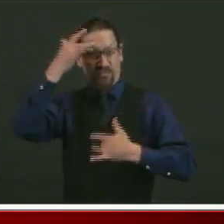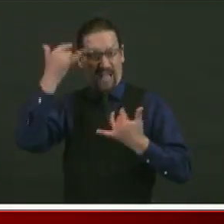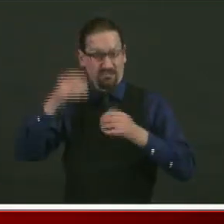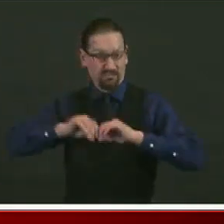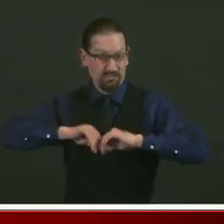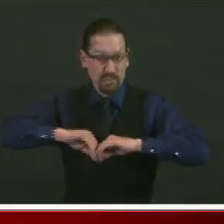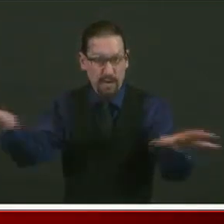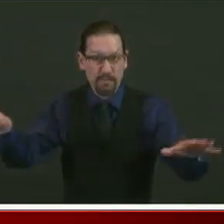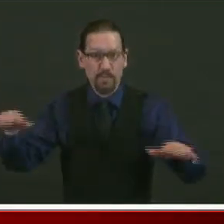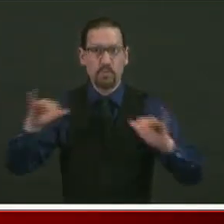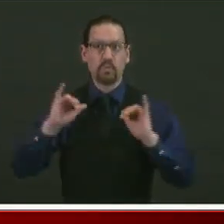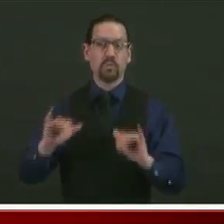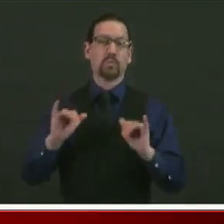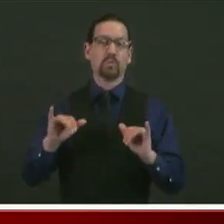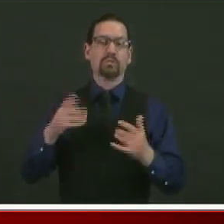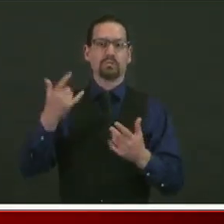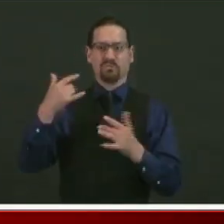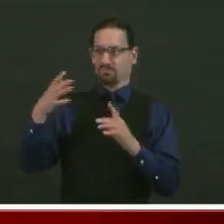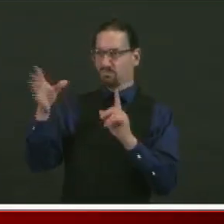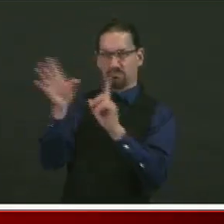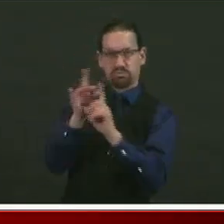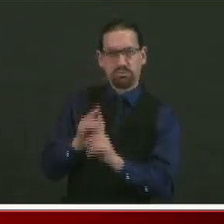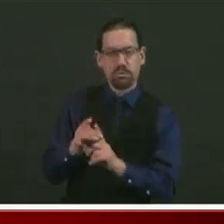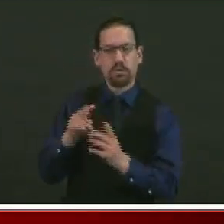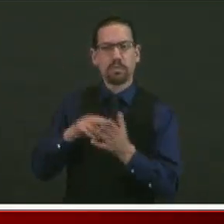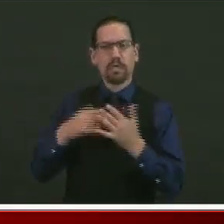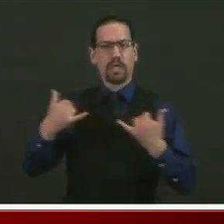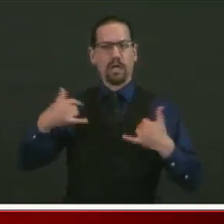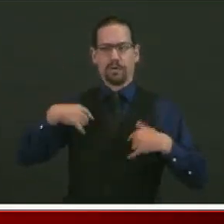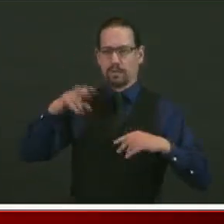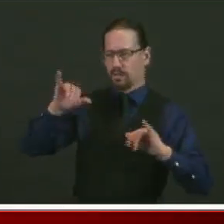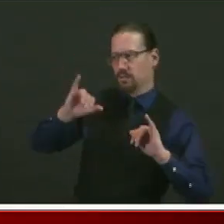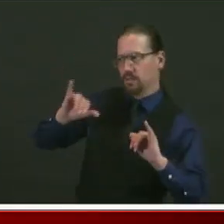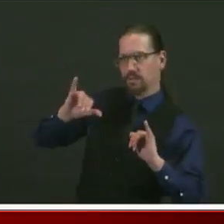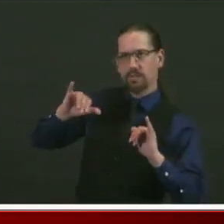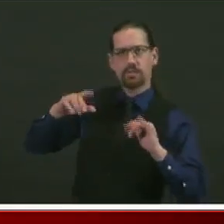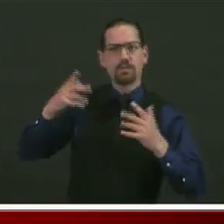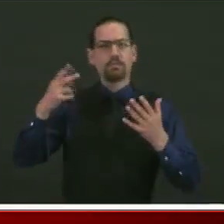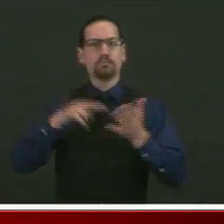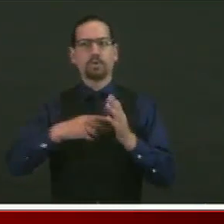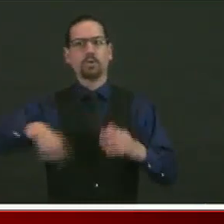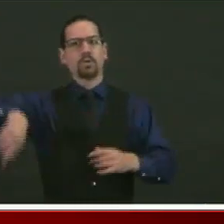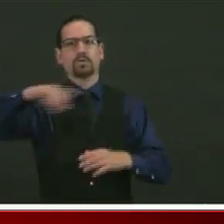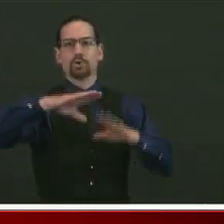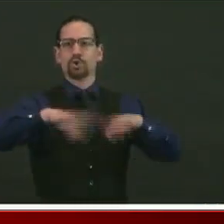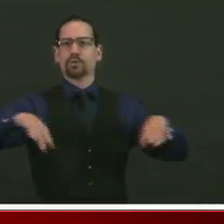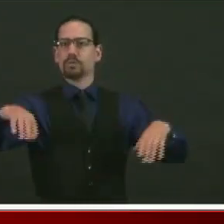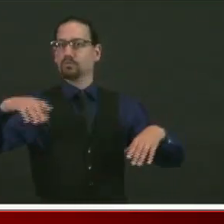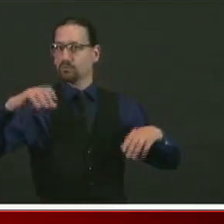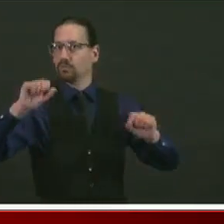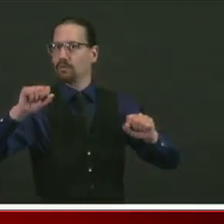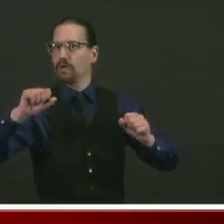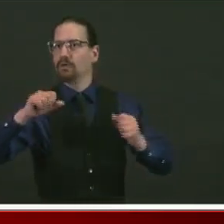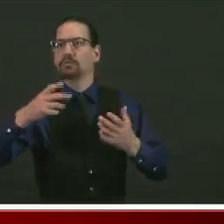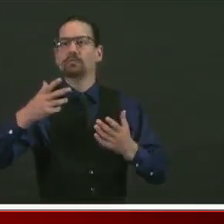NEED TO DISPLAY. NOT EVERYBODY HAS A MOM OR DAD